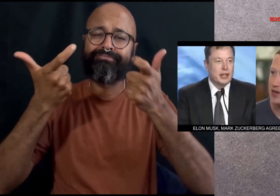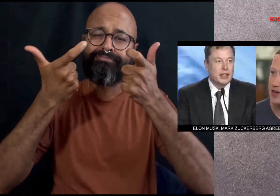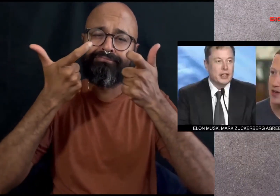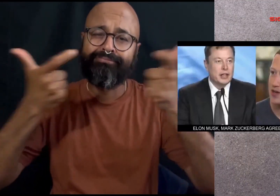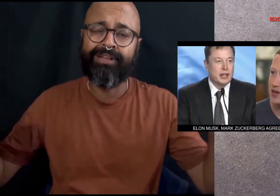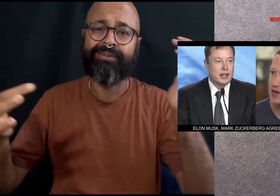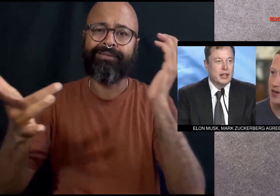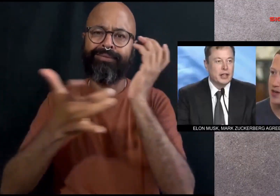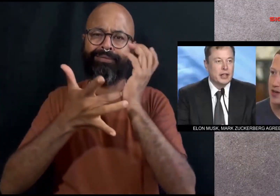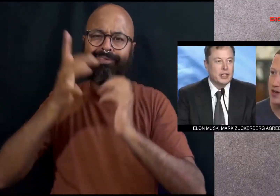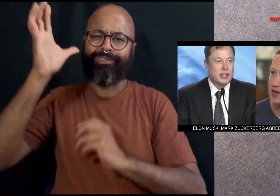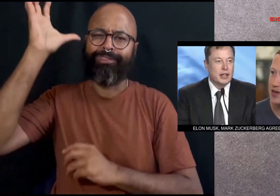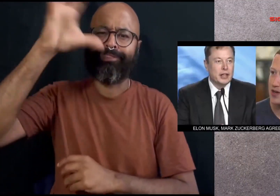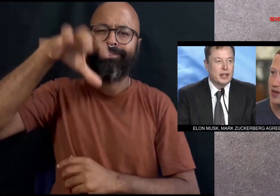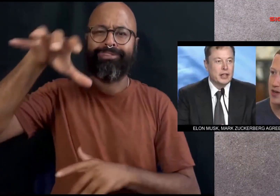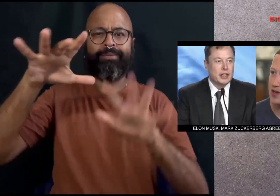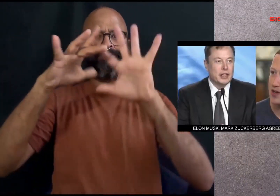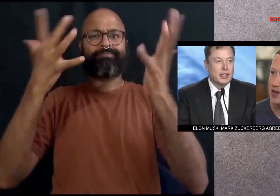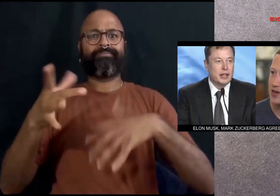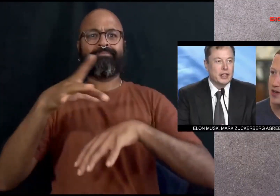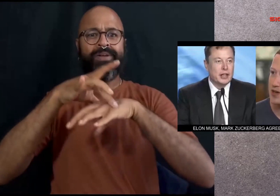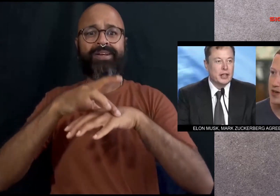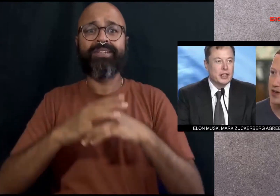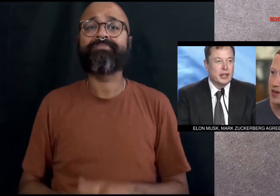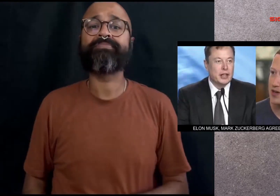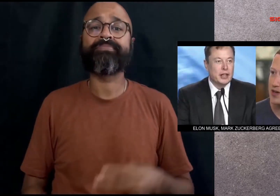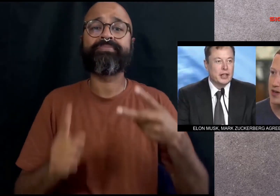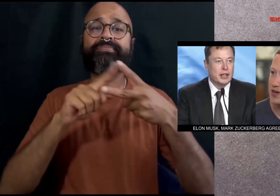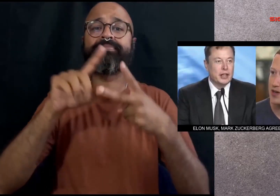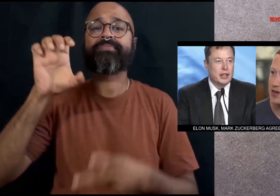Last June, the two biggest tech giants on the planet,